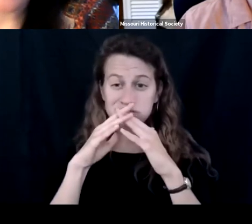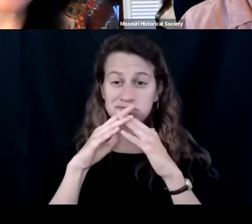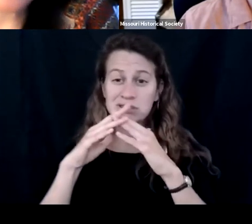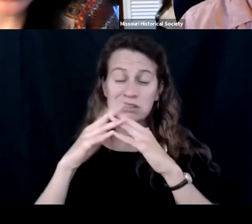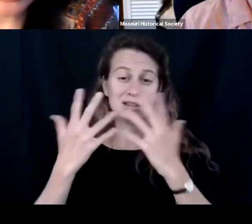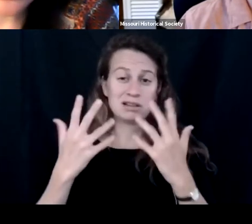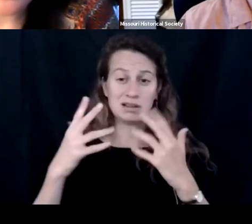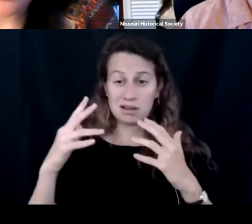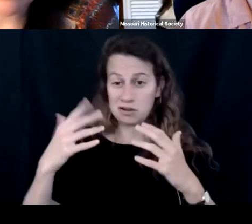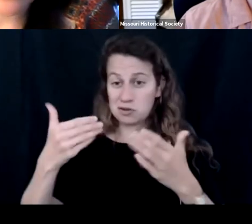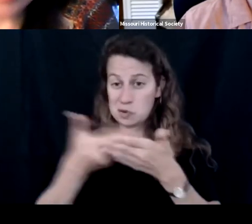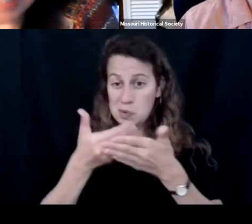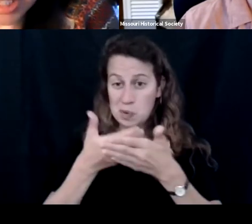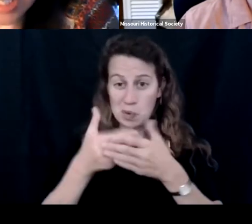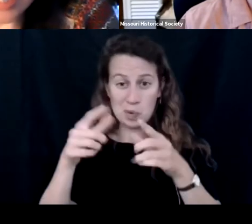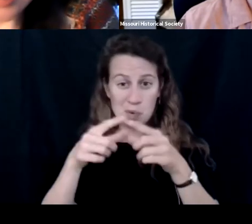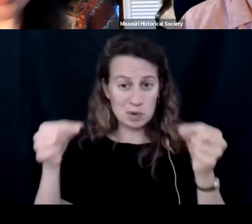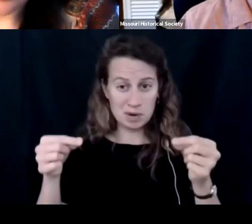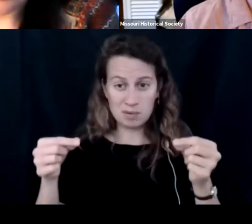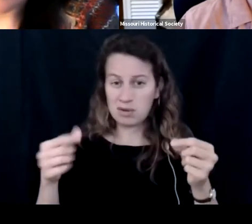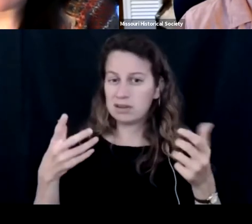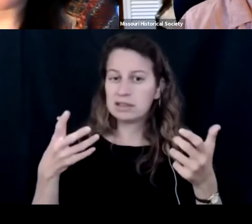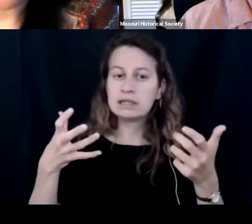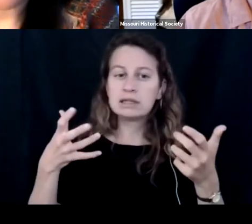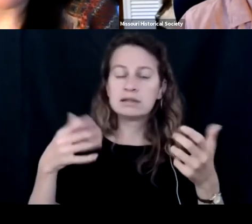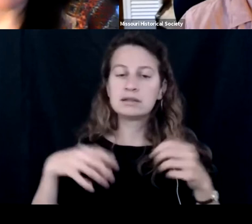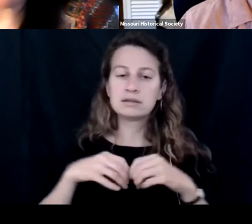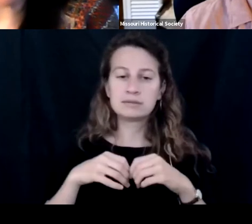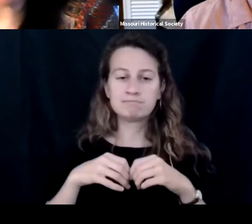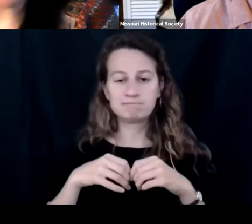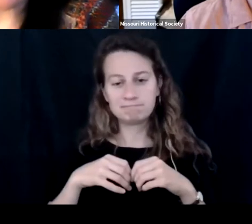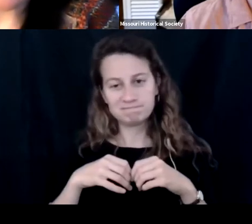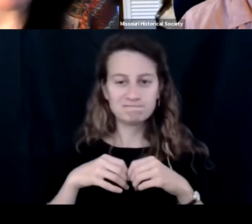grocery store. They really have nothing but good things to say